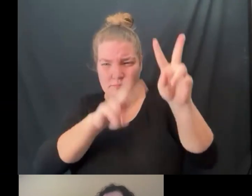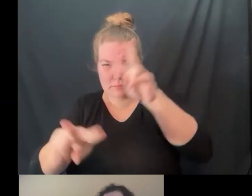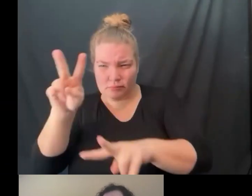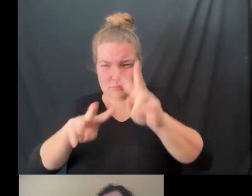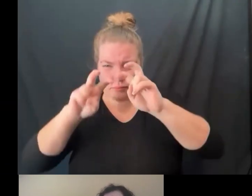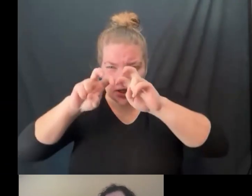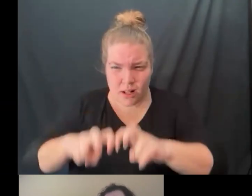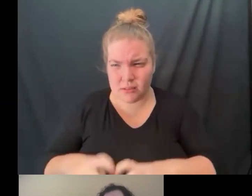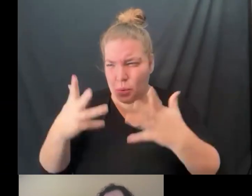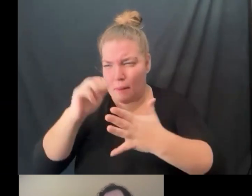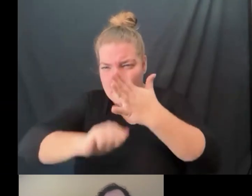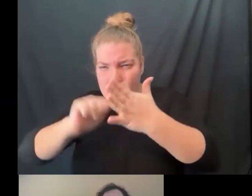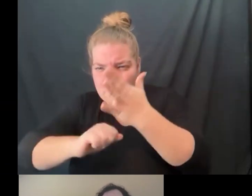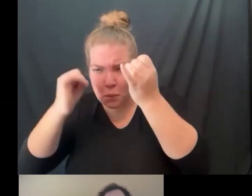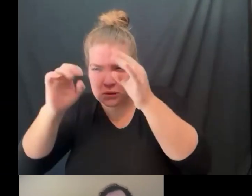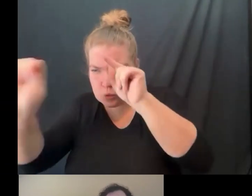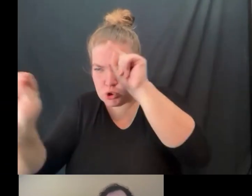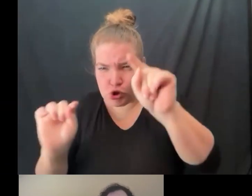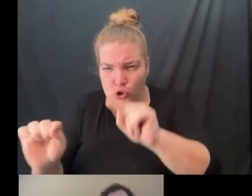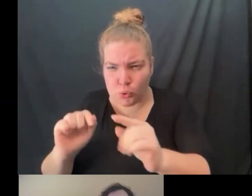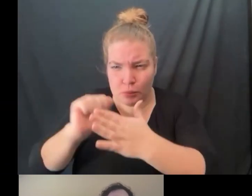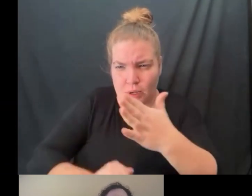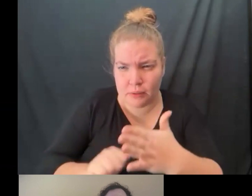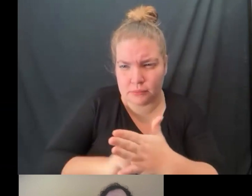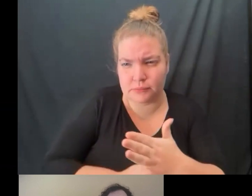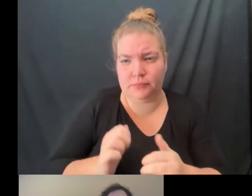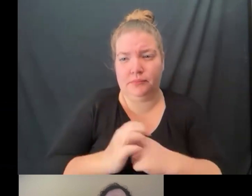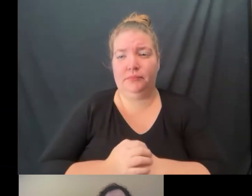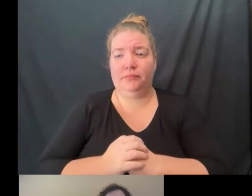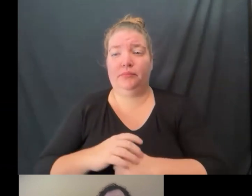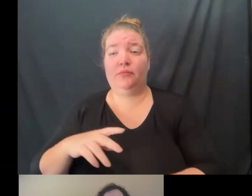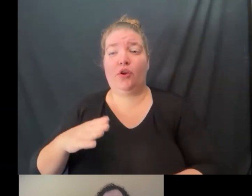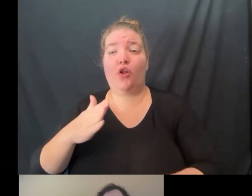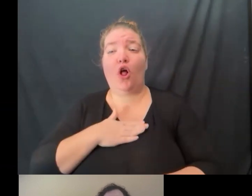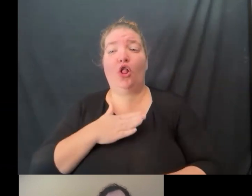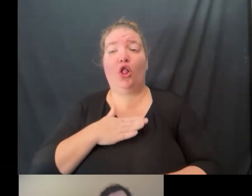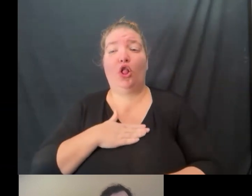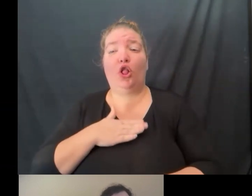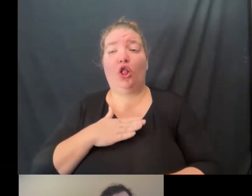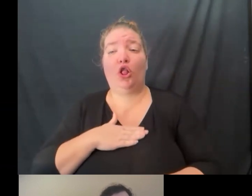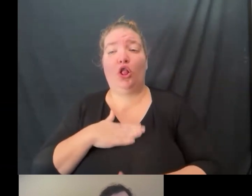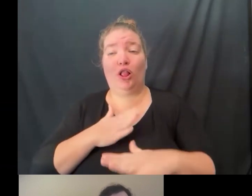be wondering, what's a conformity assessment and what's a gap analysis? Well, fortunately, our industry, I've